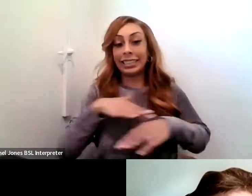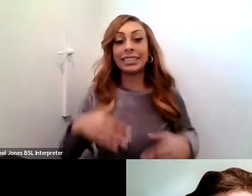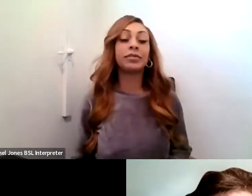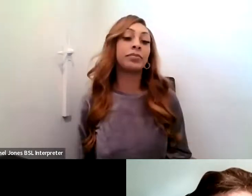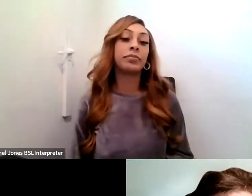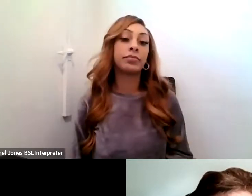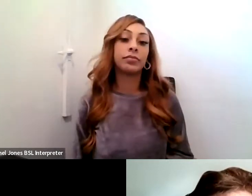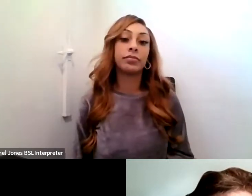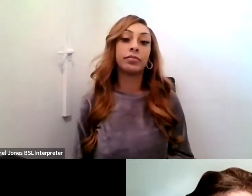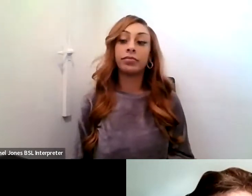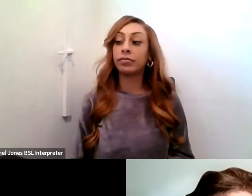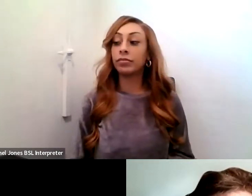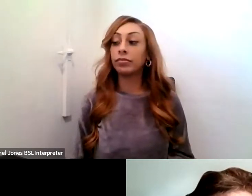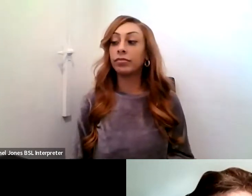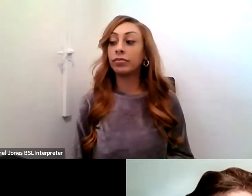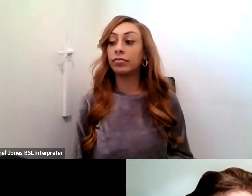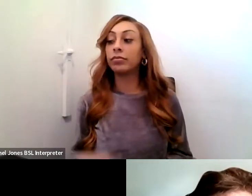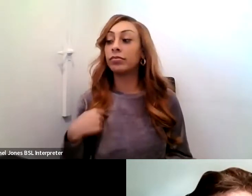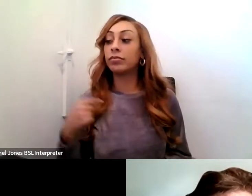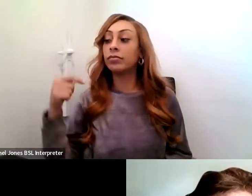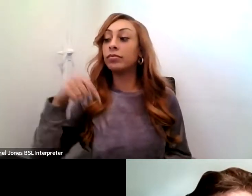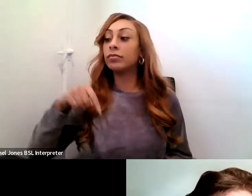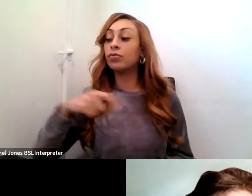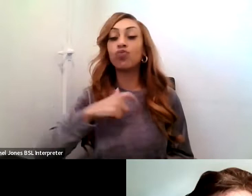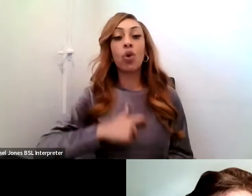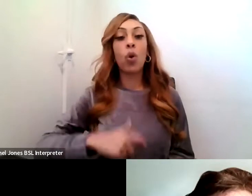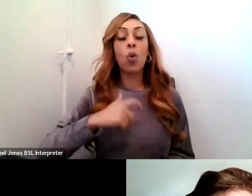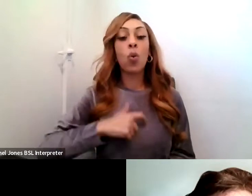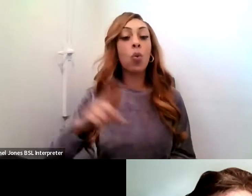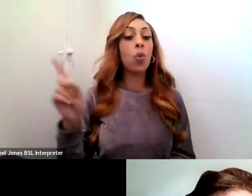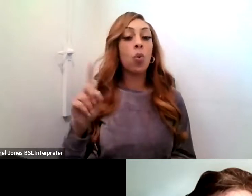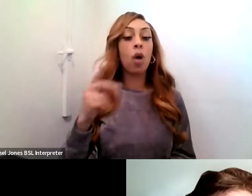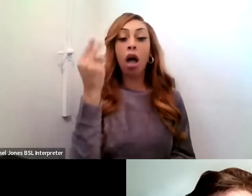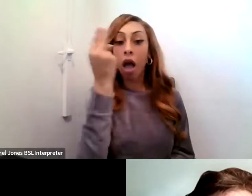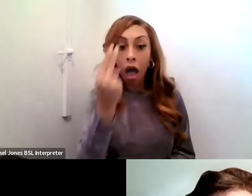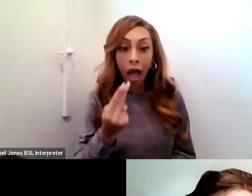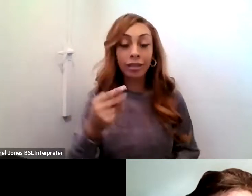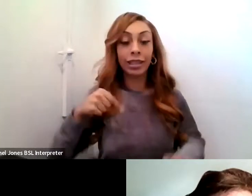So I'm sort of - I'm here in my role as artistic director of CRIPtic Arts,